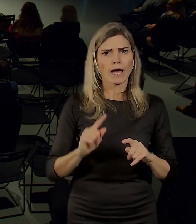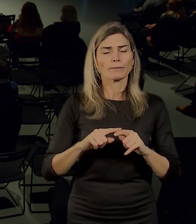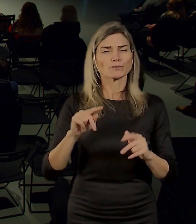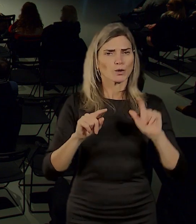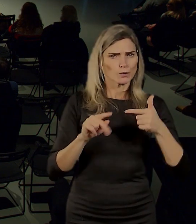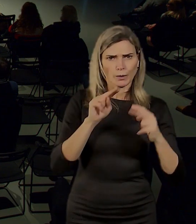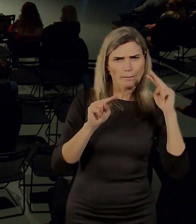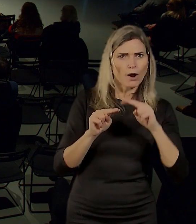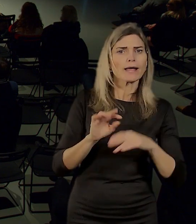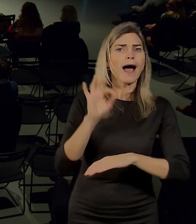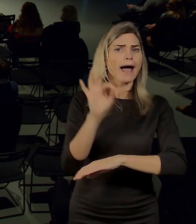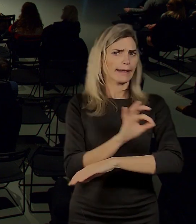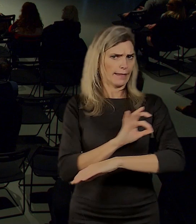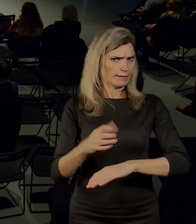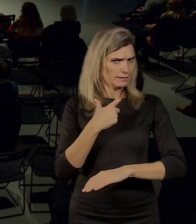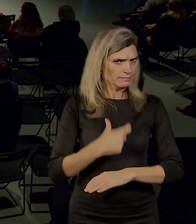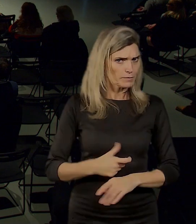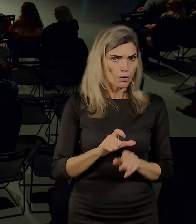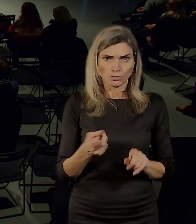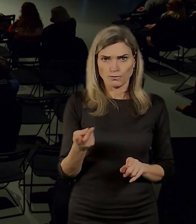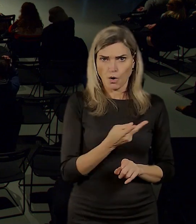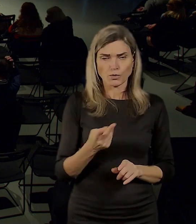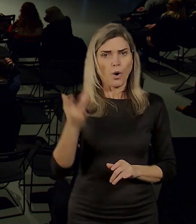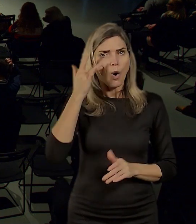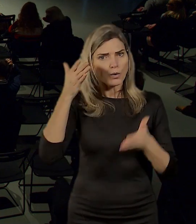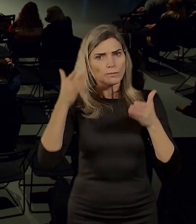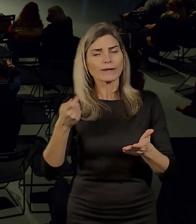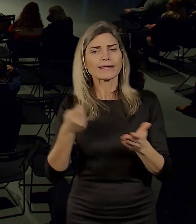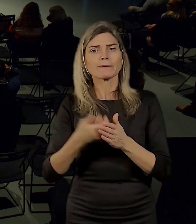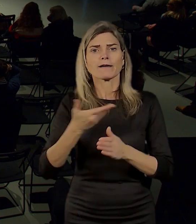everything about the territory, and if you call them, they will answer everything. So if